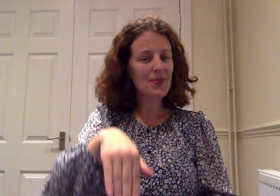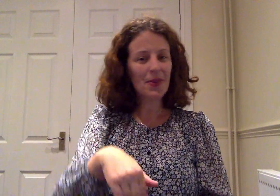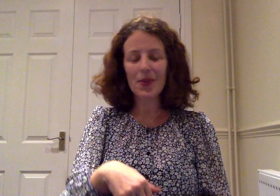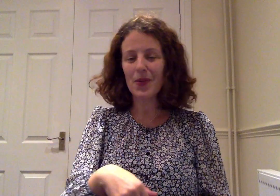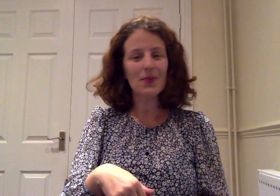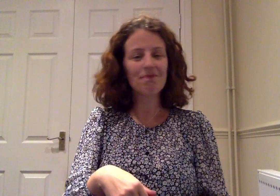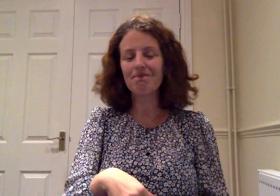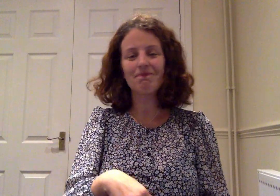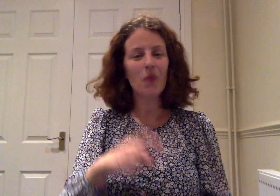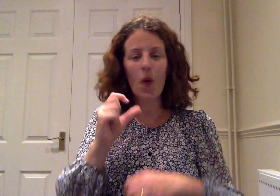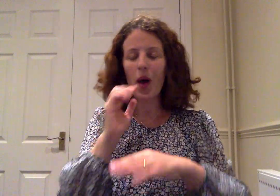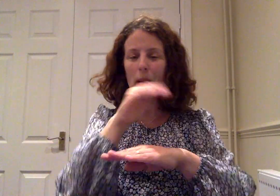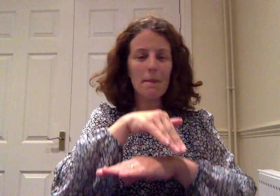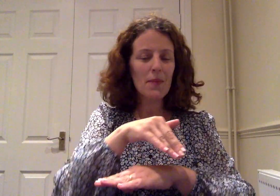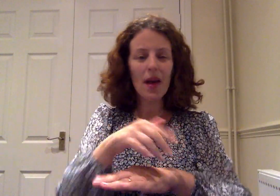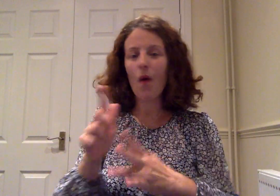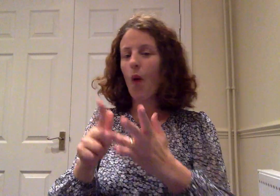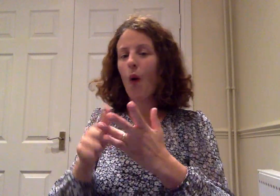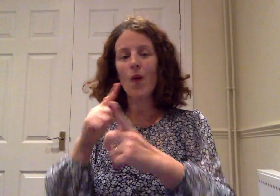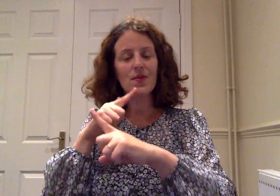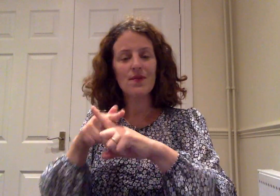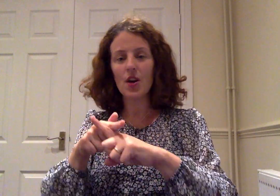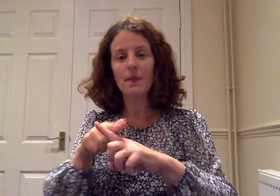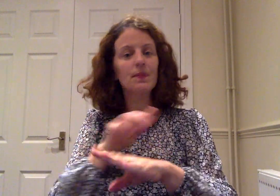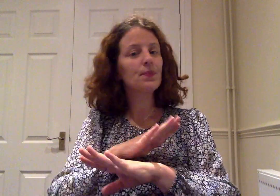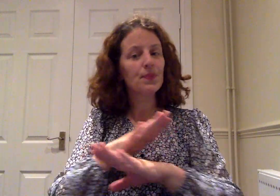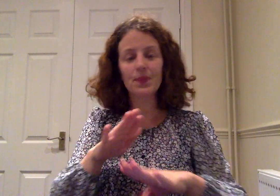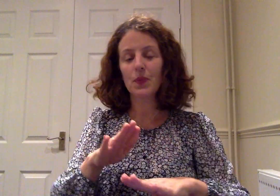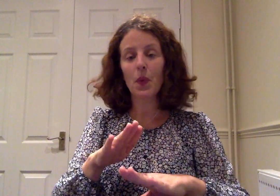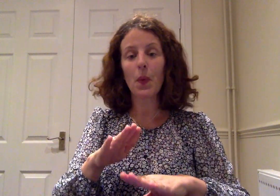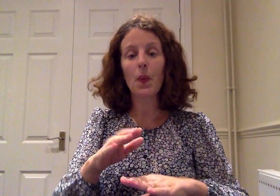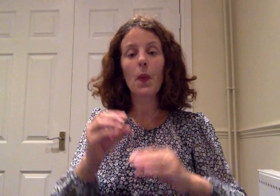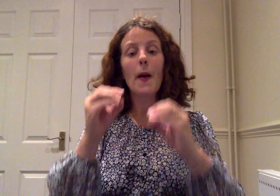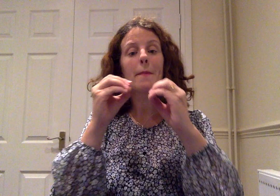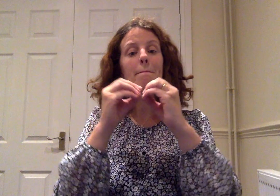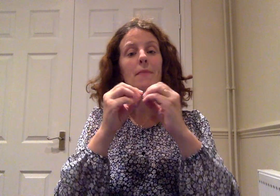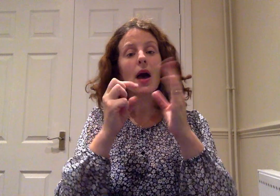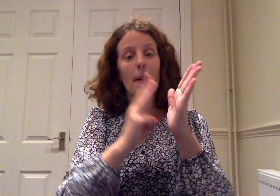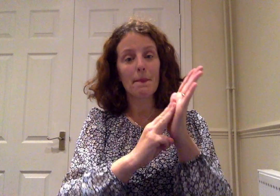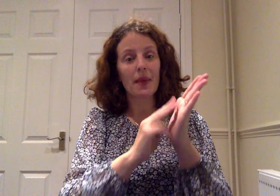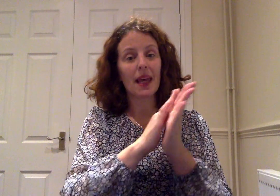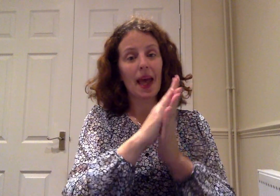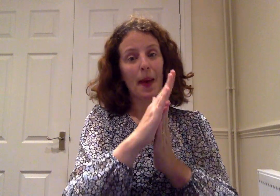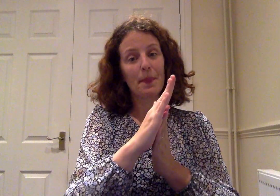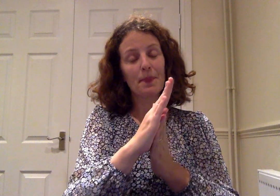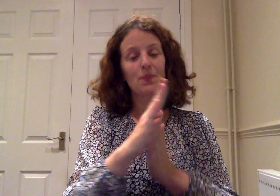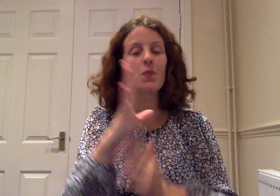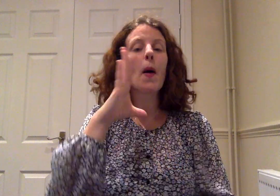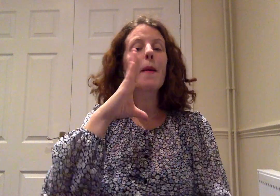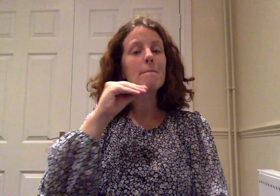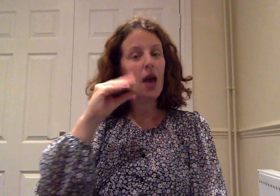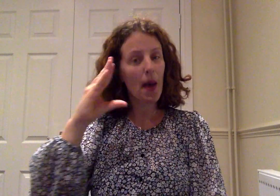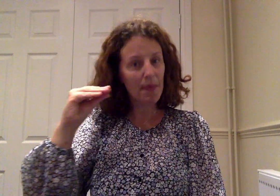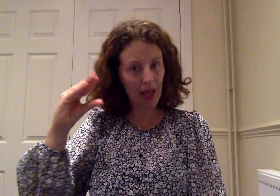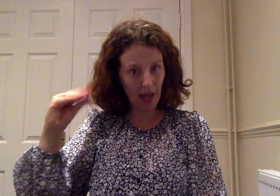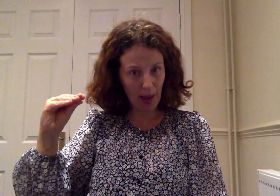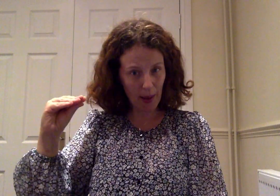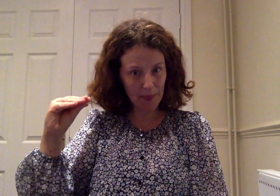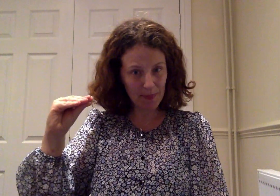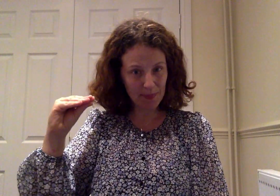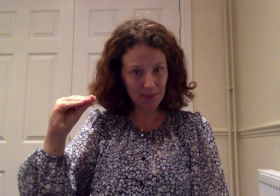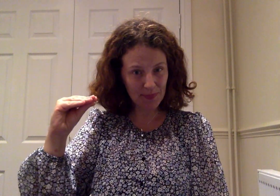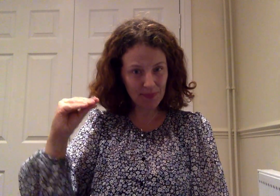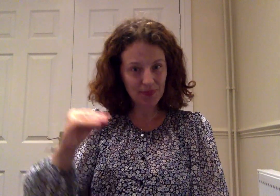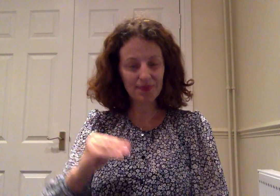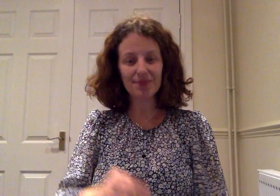"No, Cambridge, Oxford no. Birmingham.